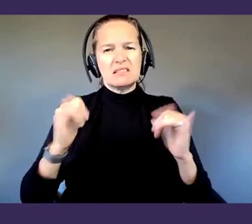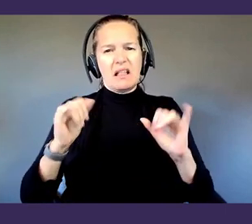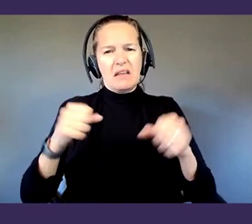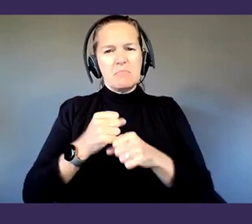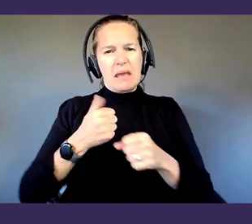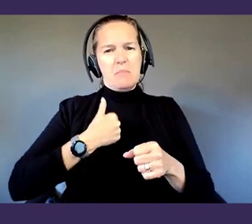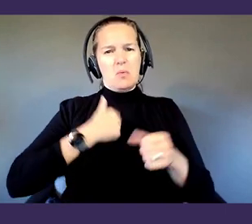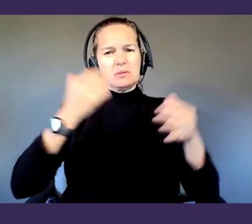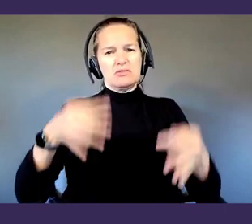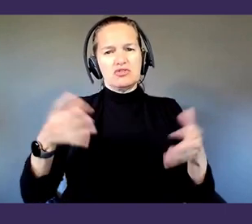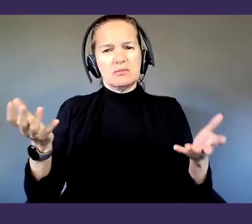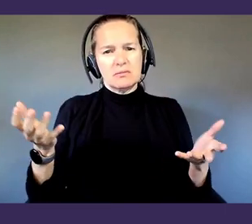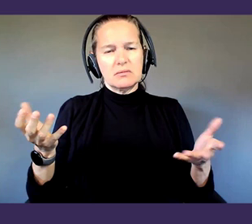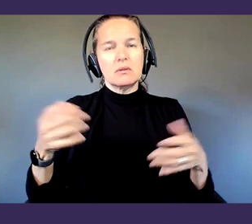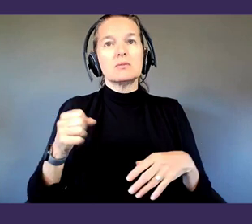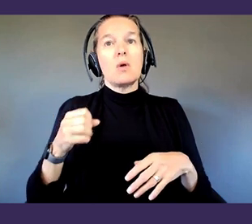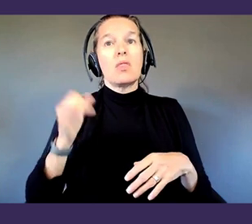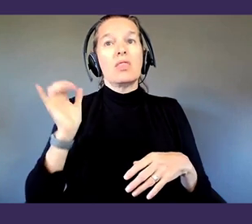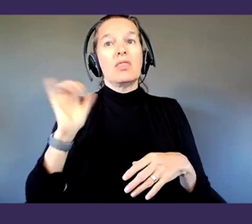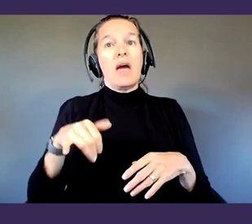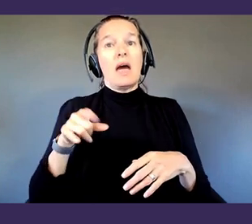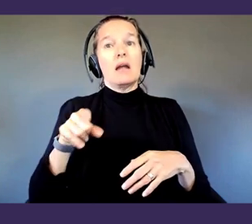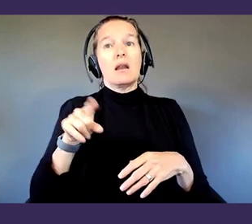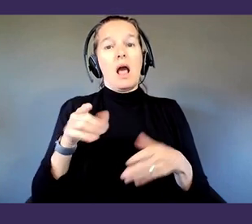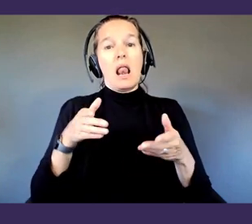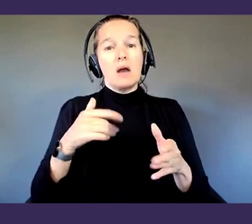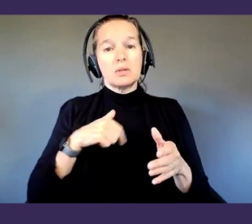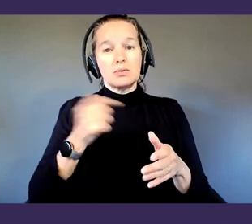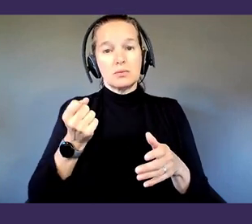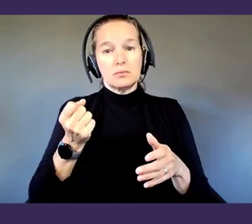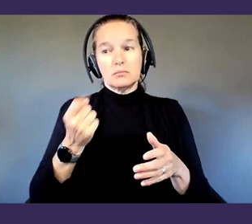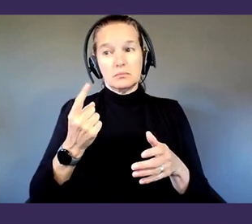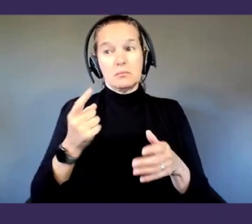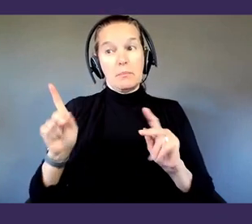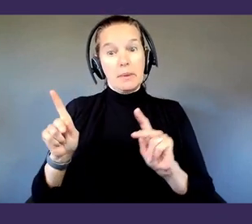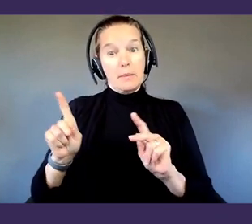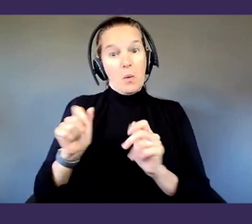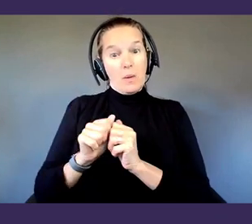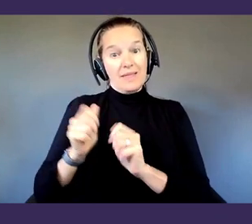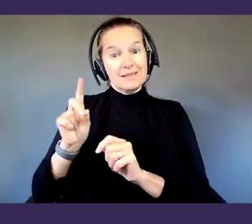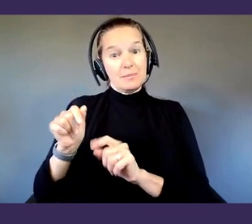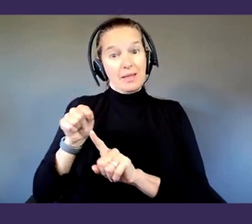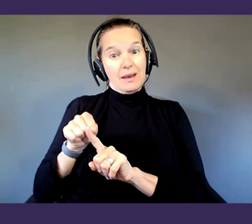So this allows us to understand that people with disabilities can make choices